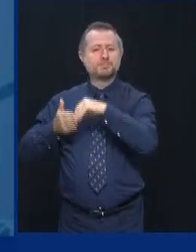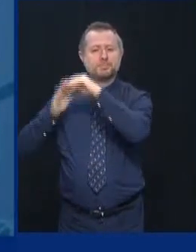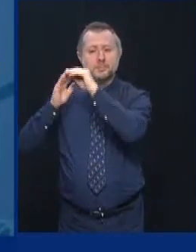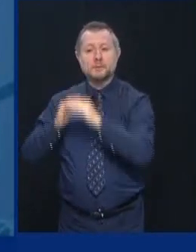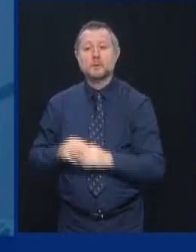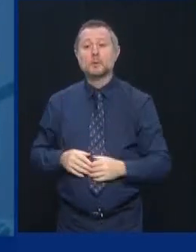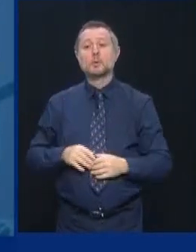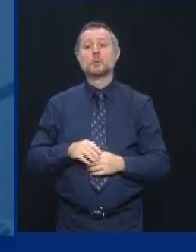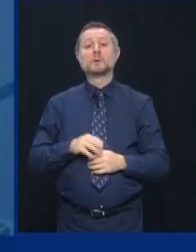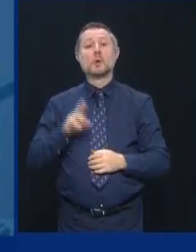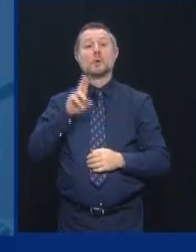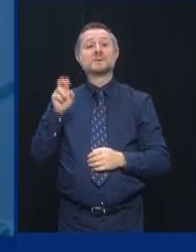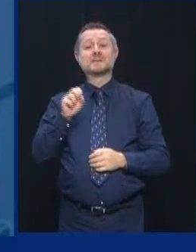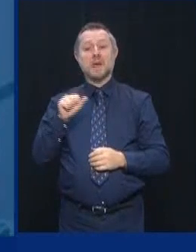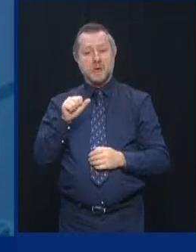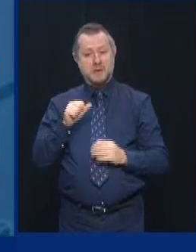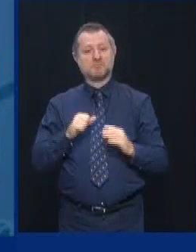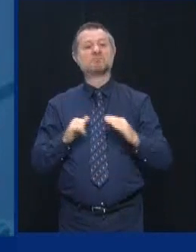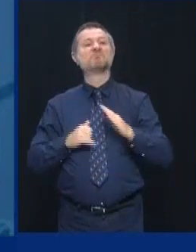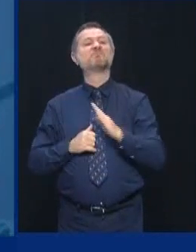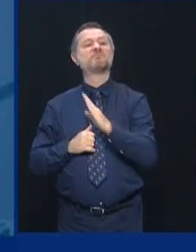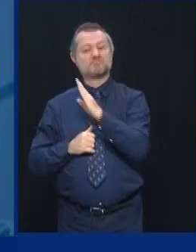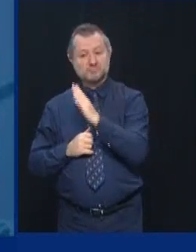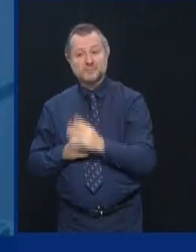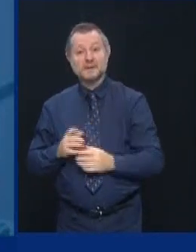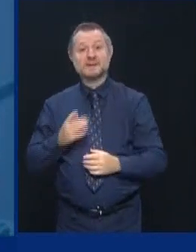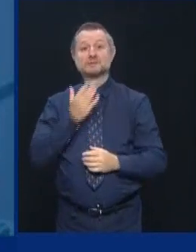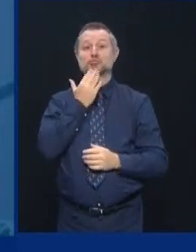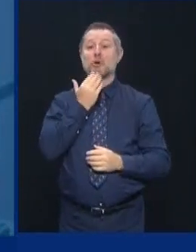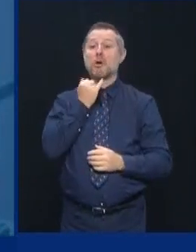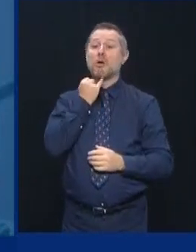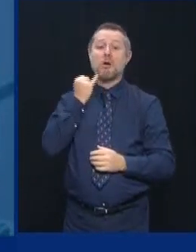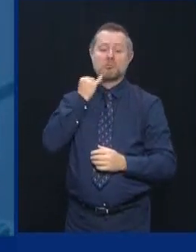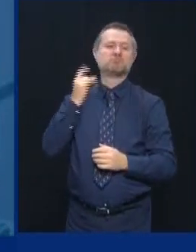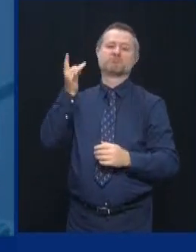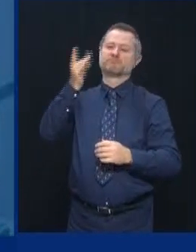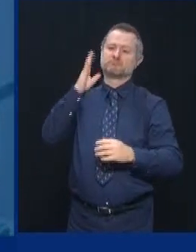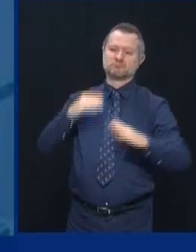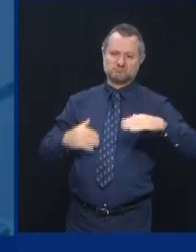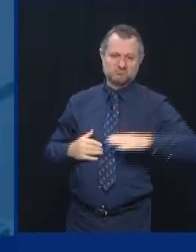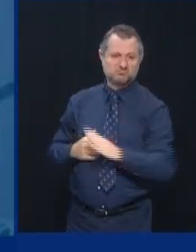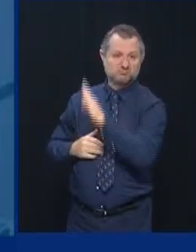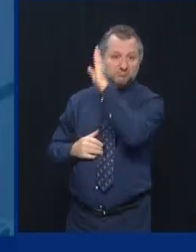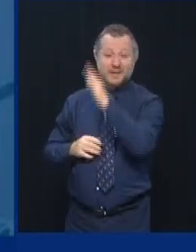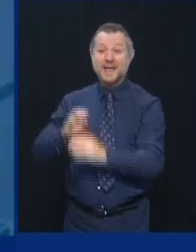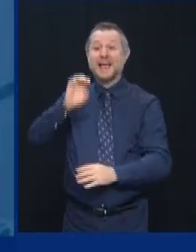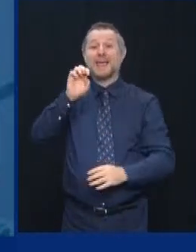COUNTRIES THAT WERE DOING REMARKABLY WELL ARE NOW SEEING SPIKES.